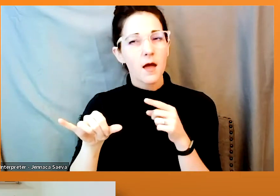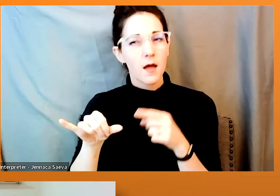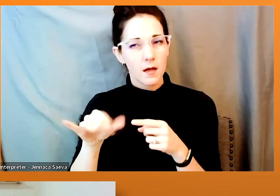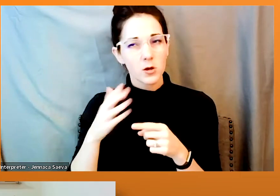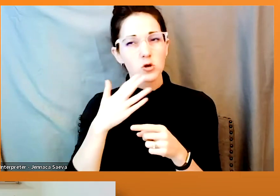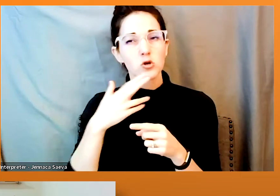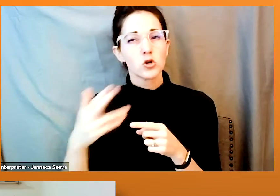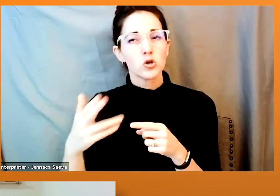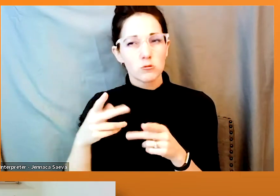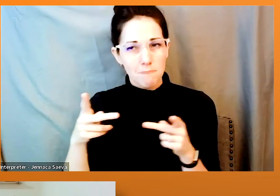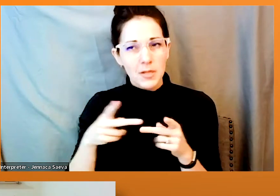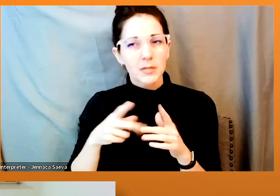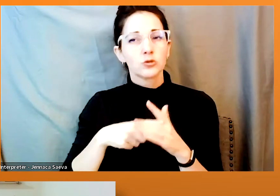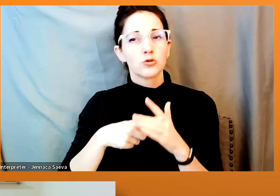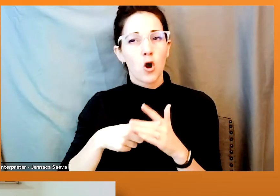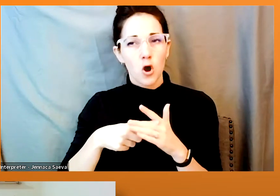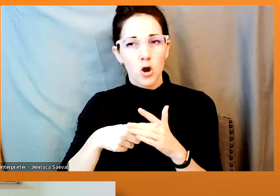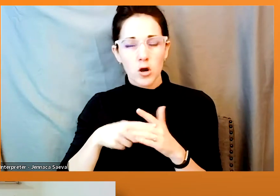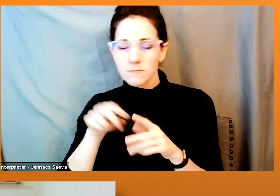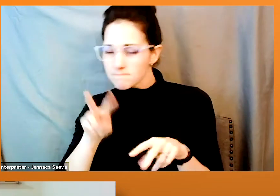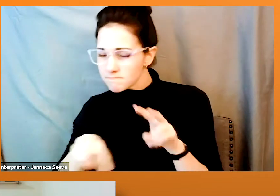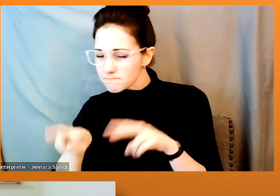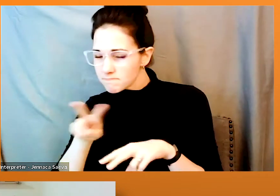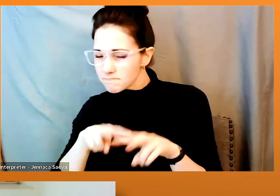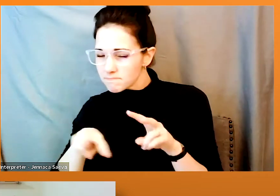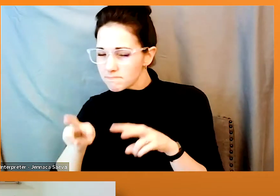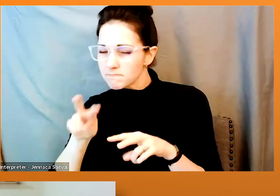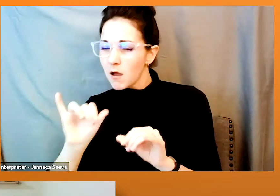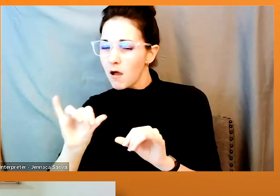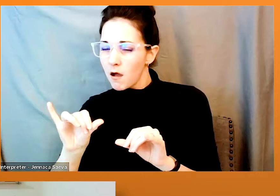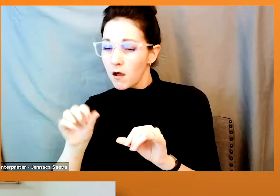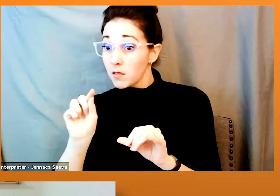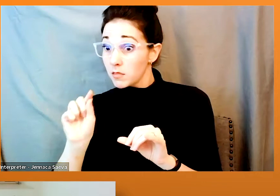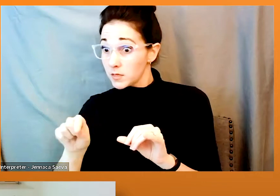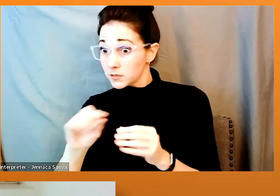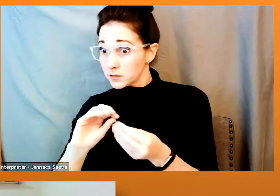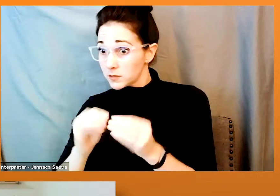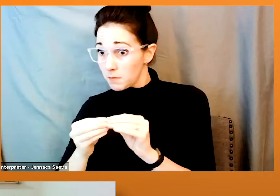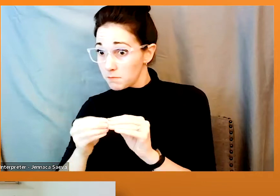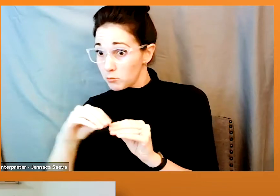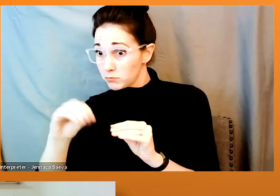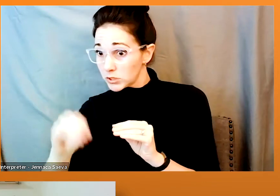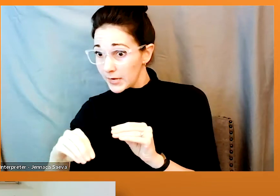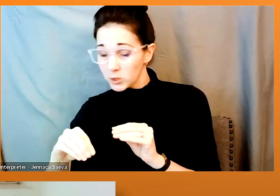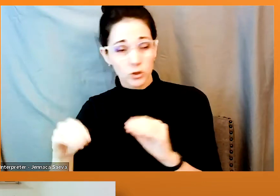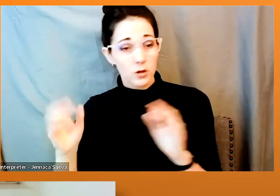on your project is a good place to kind of start when you get a grant statement